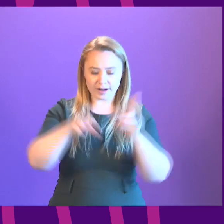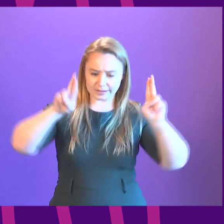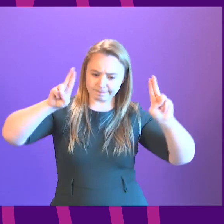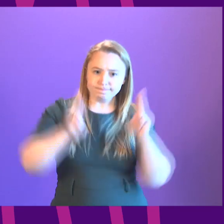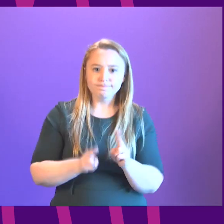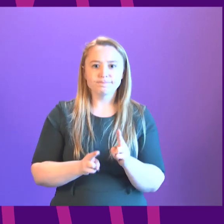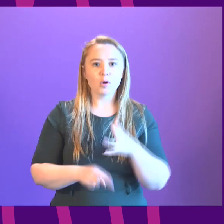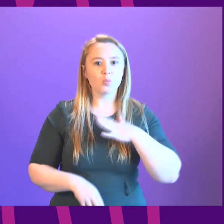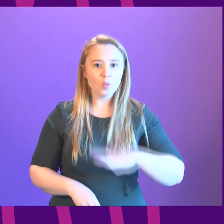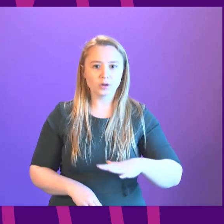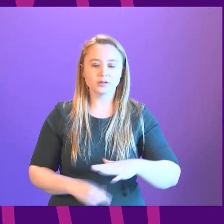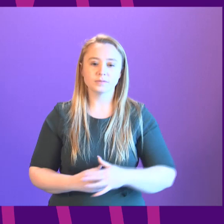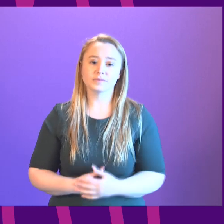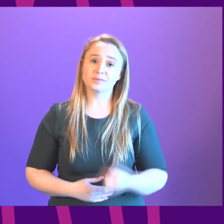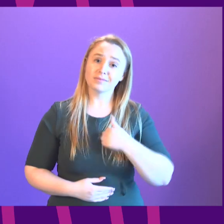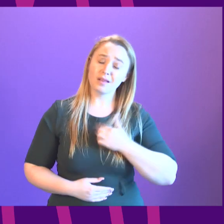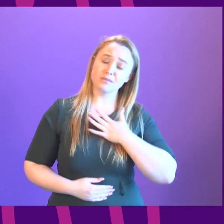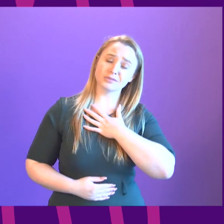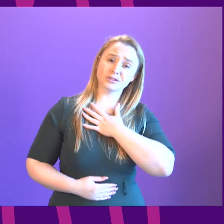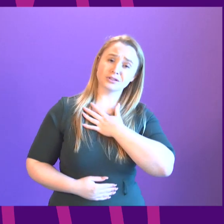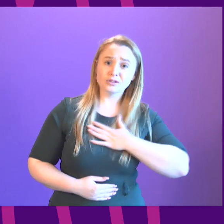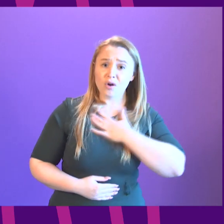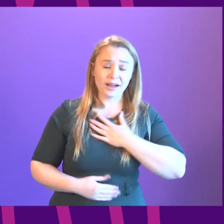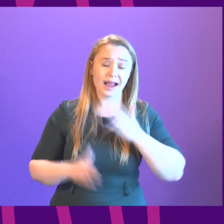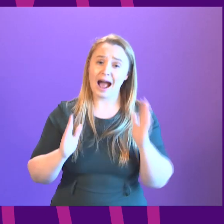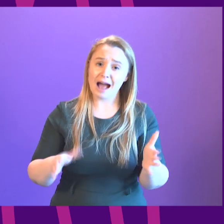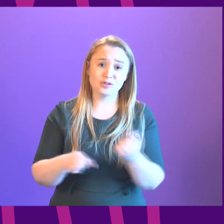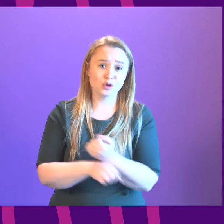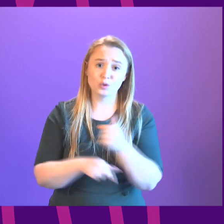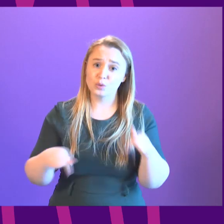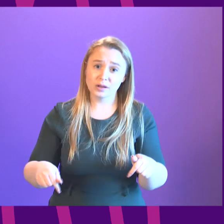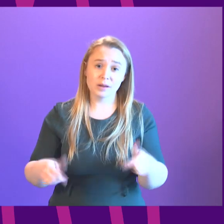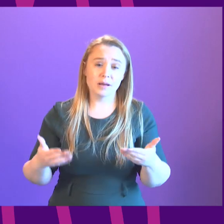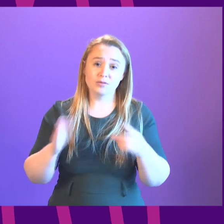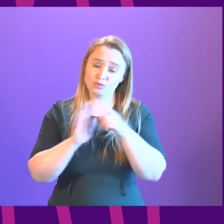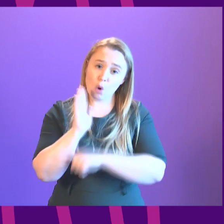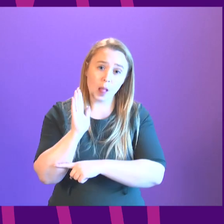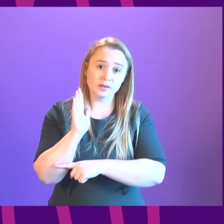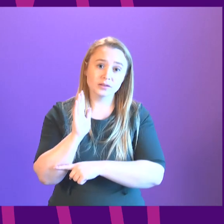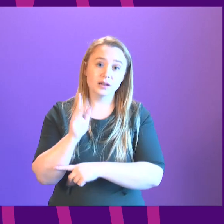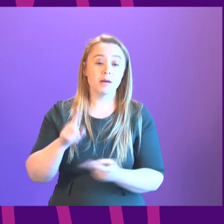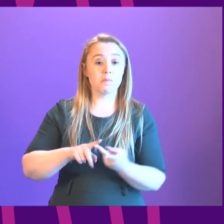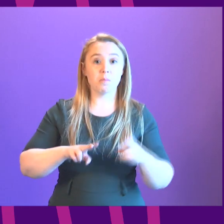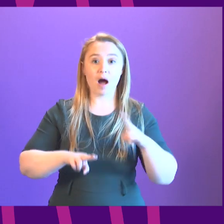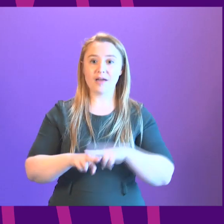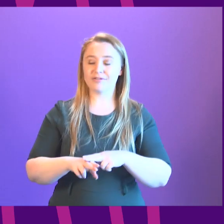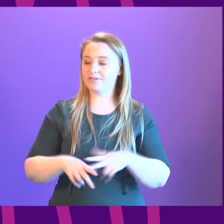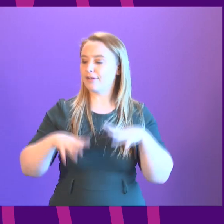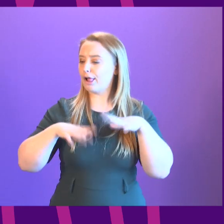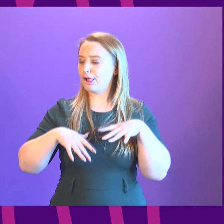I am so sorry that we have to do this, but I would be even sorrier, and people would